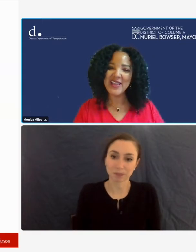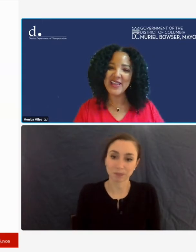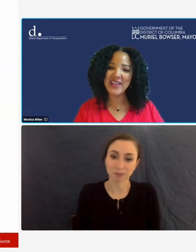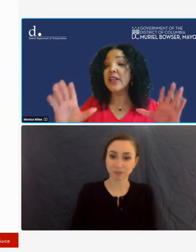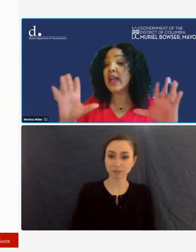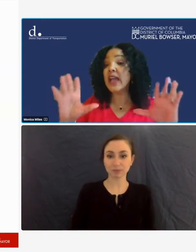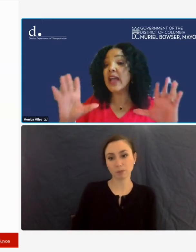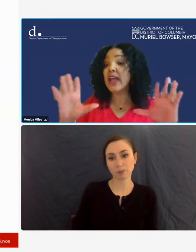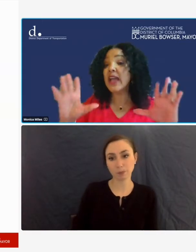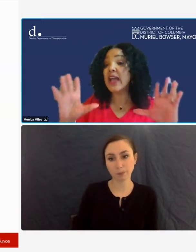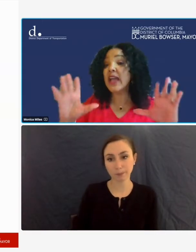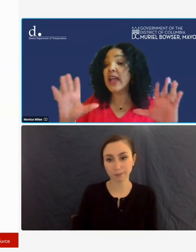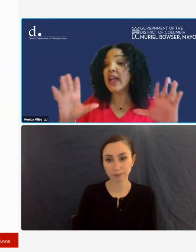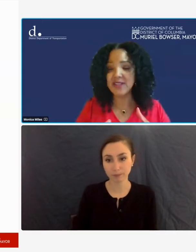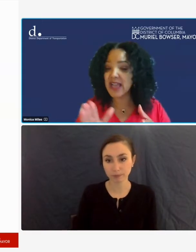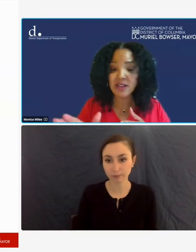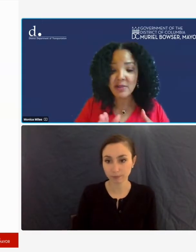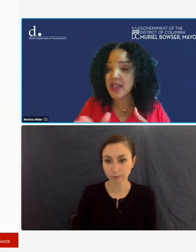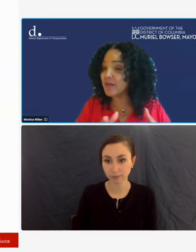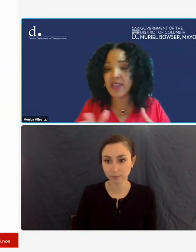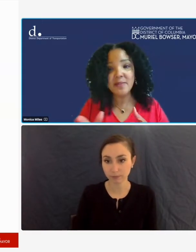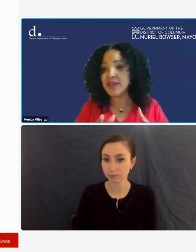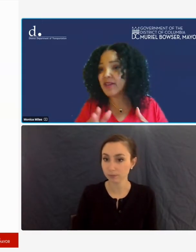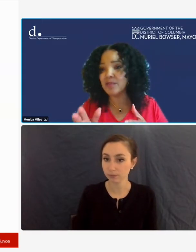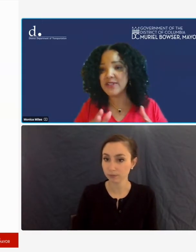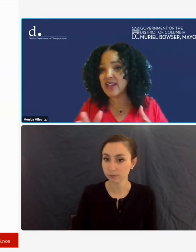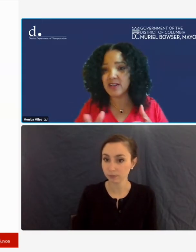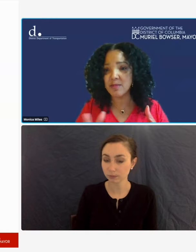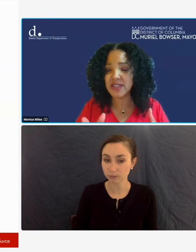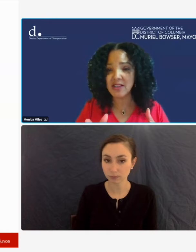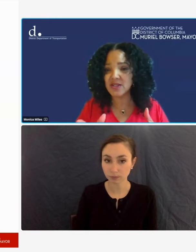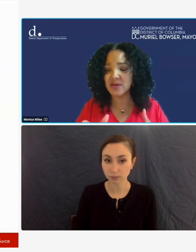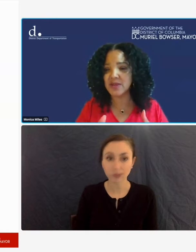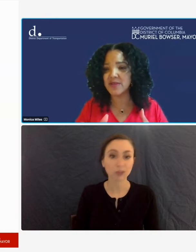concept is the same so the dollar amount may be up or down a couple dollars or whatever um but